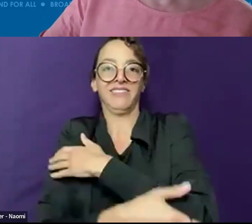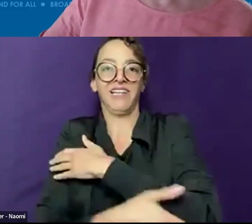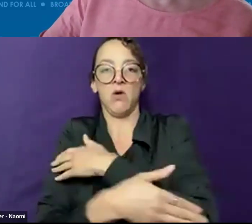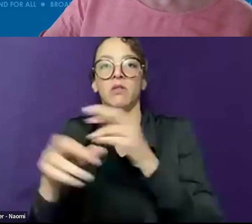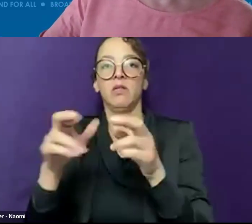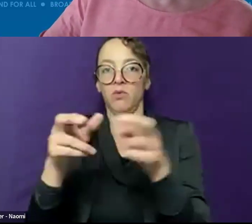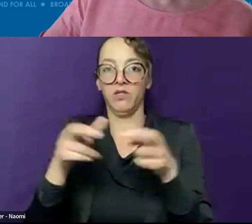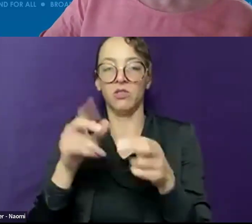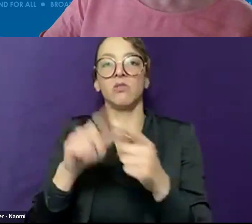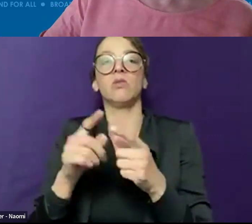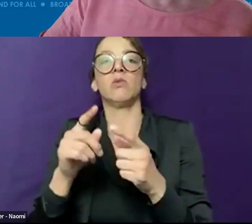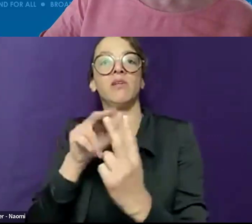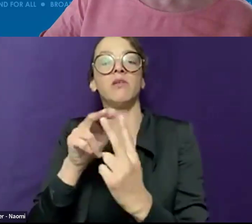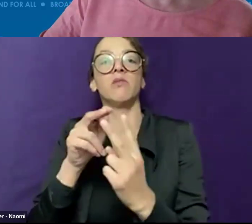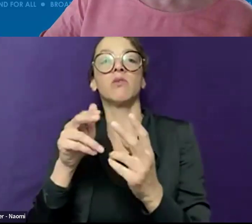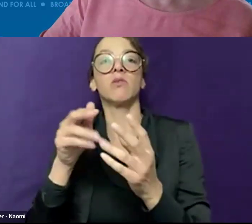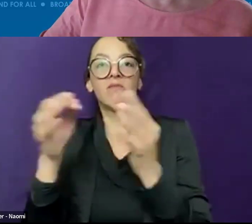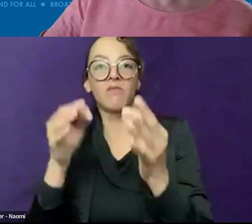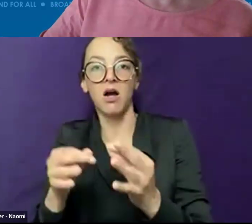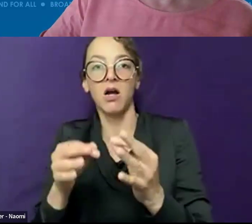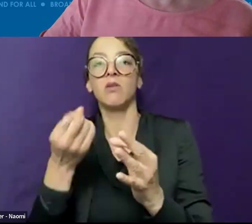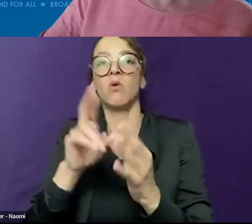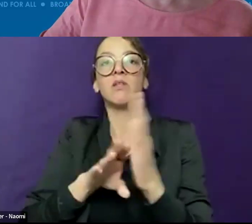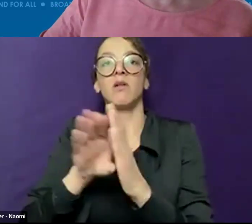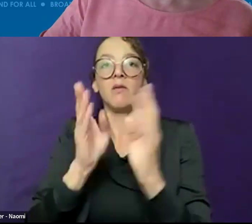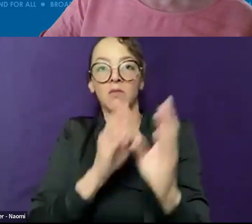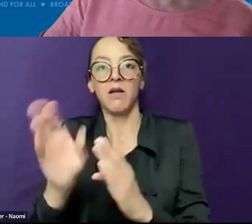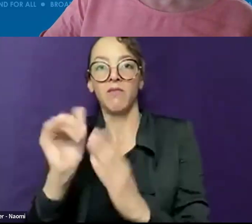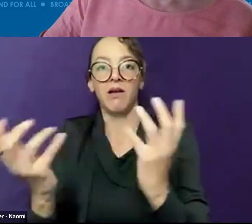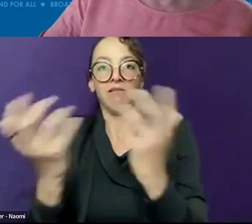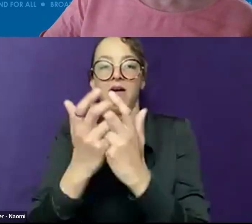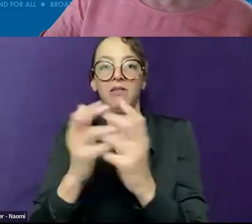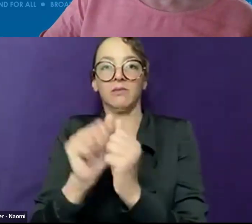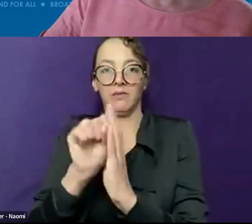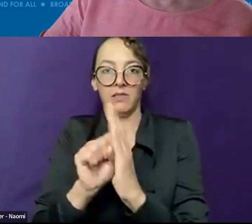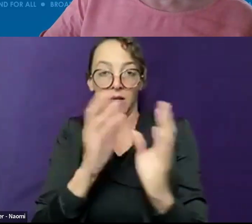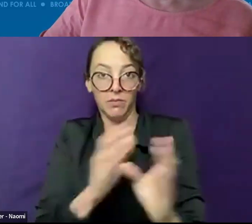a plan that aligns with the State plan, and then with a small percentage of the funding and